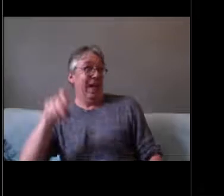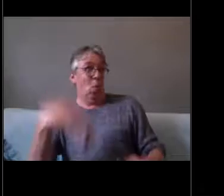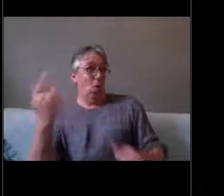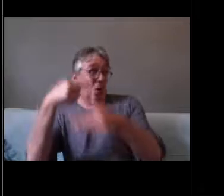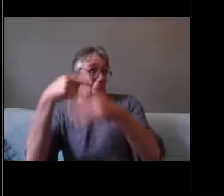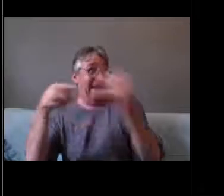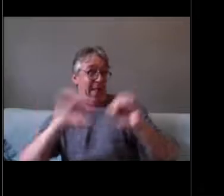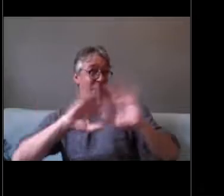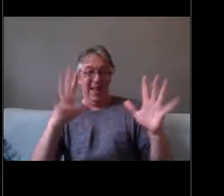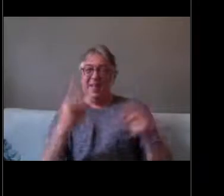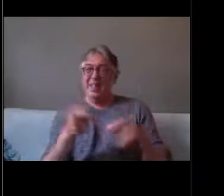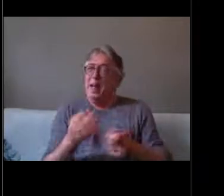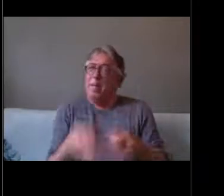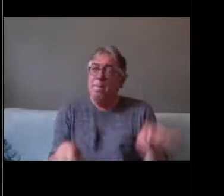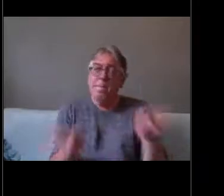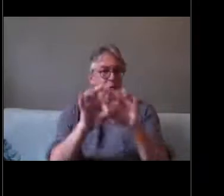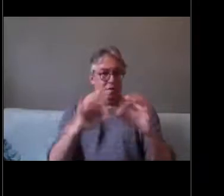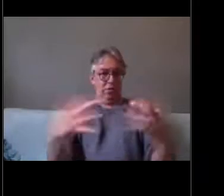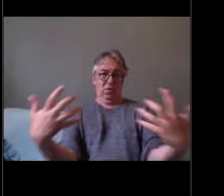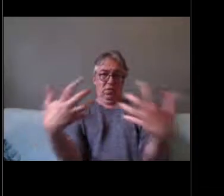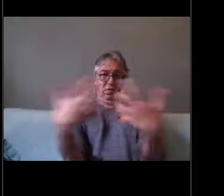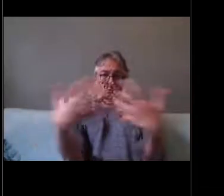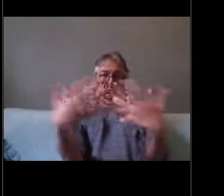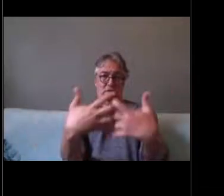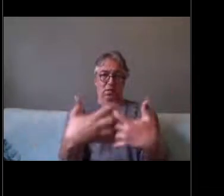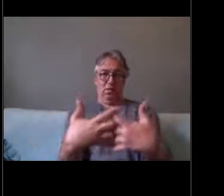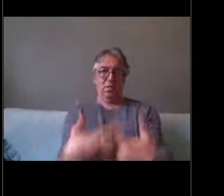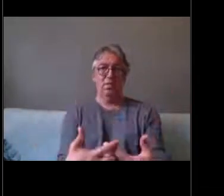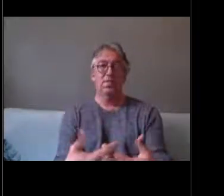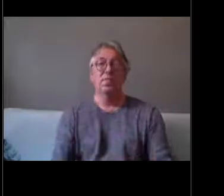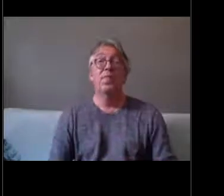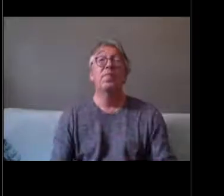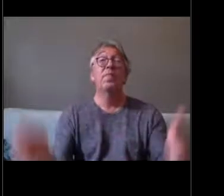I want to highlight that communication is one of the most important aspects.